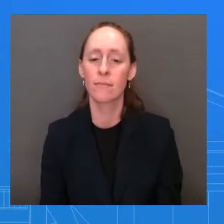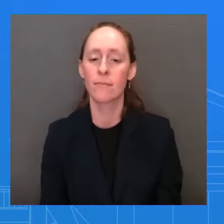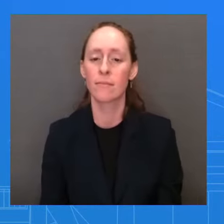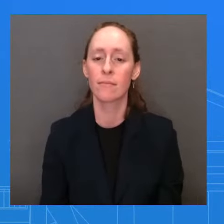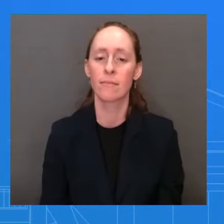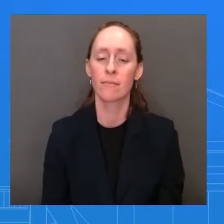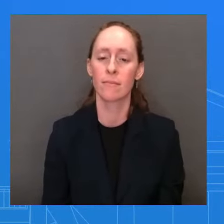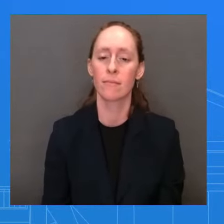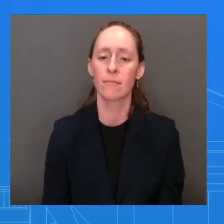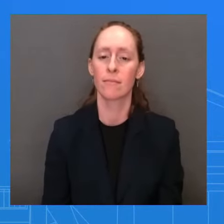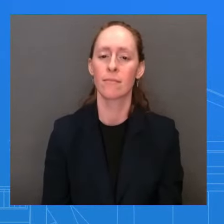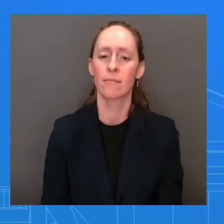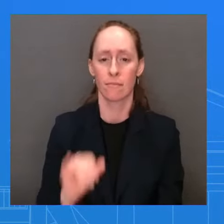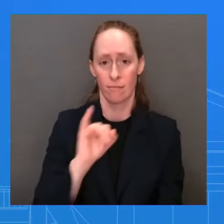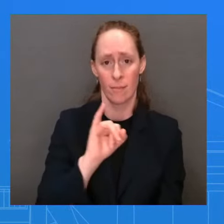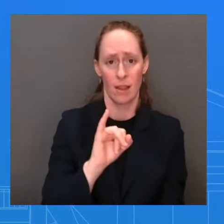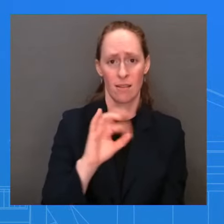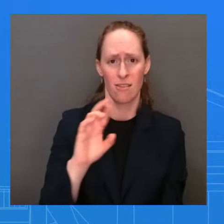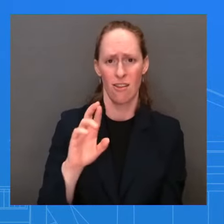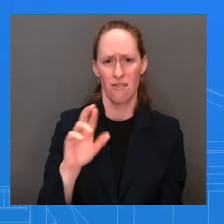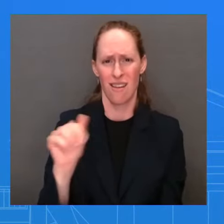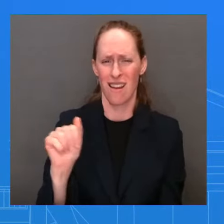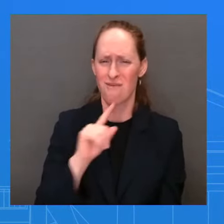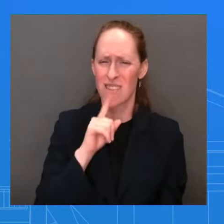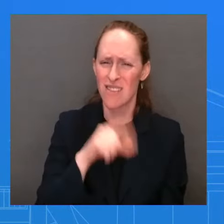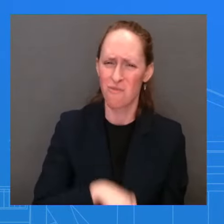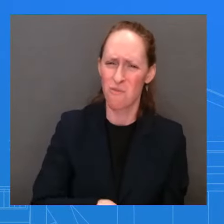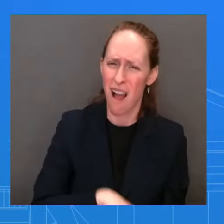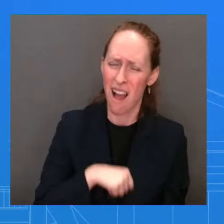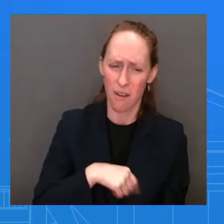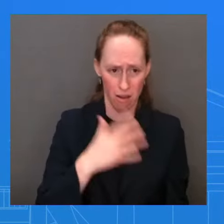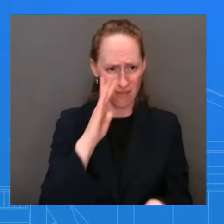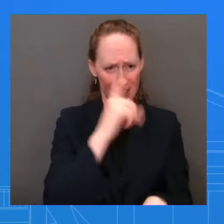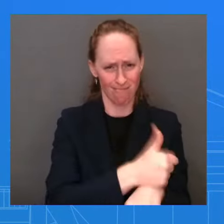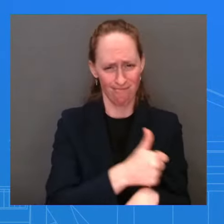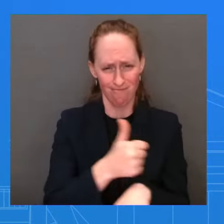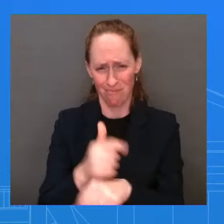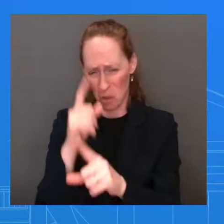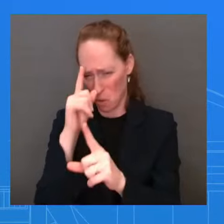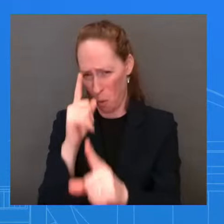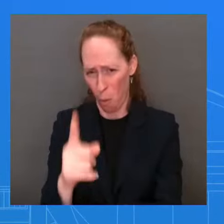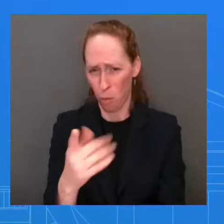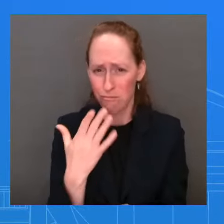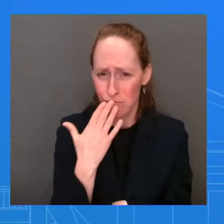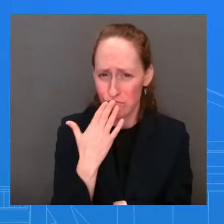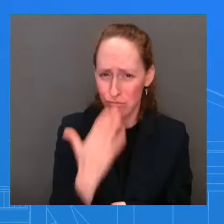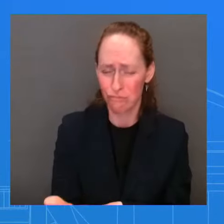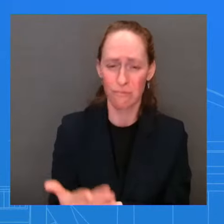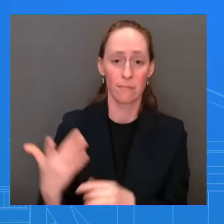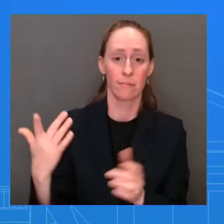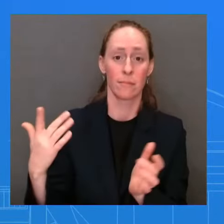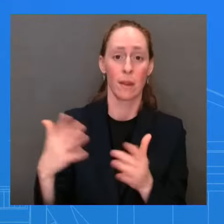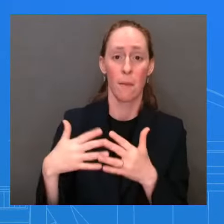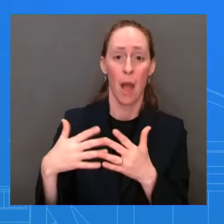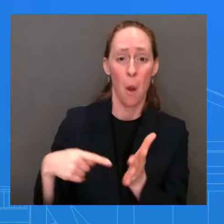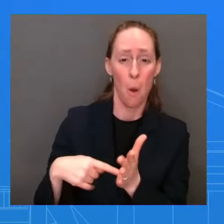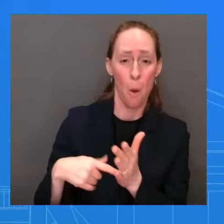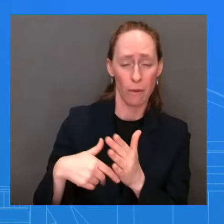The goals that it's going to achieve are lowering the deficit by more than $200 billion, ensuring American energy security,